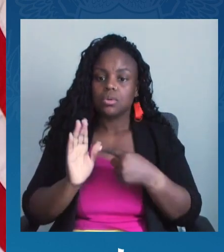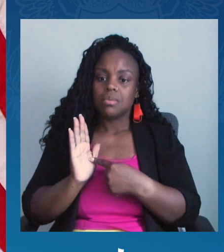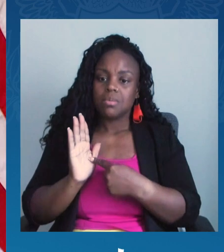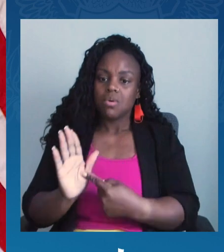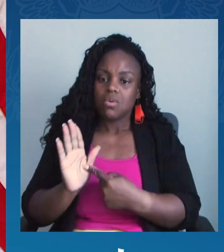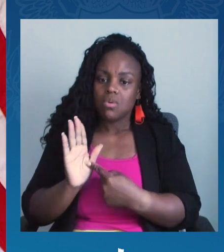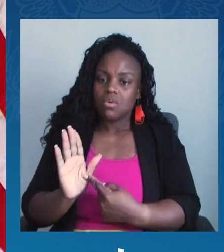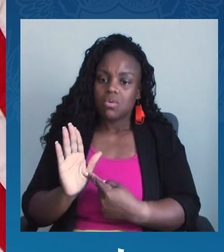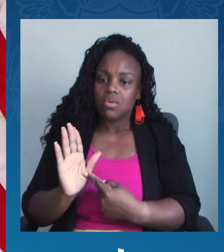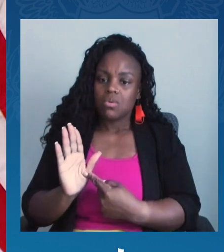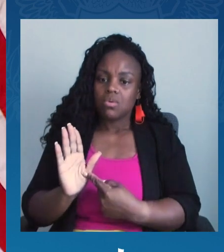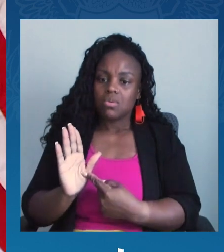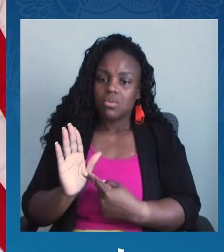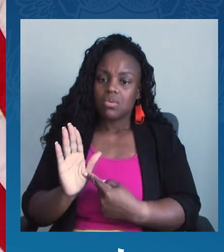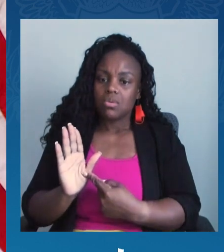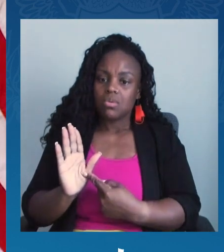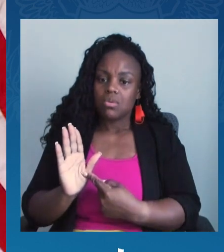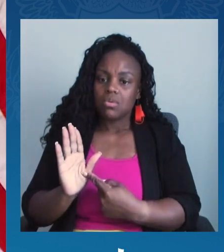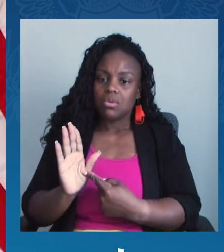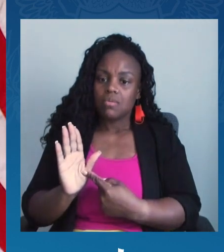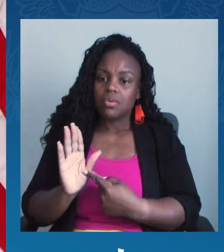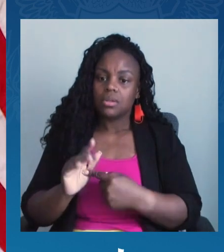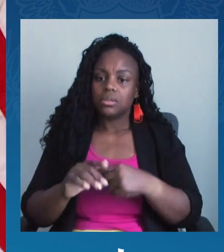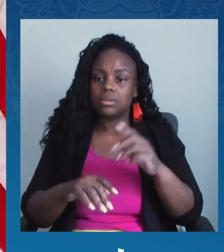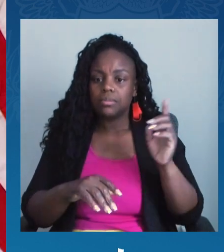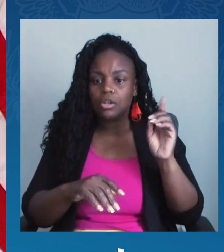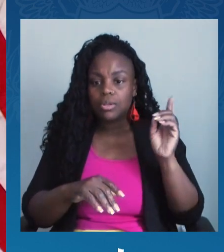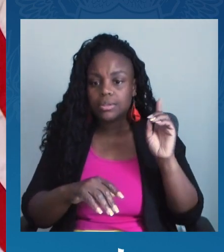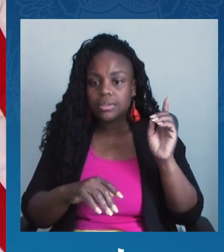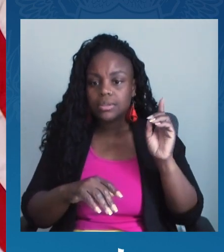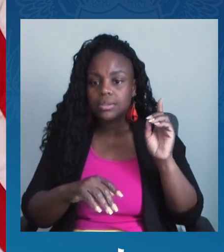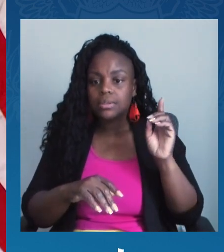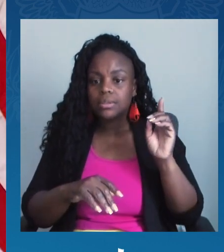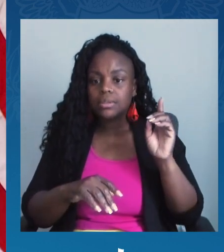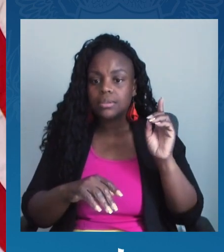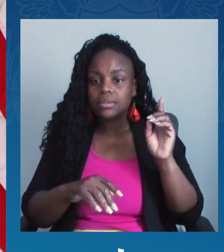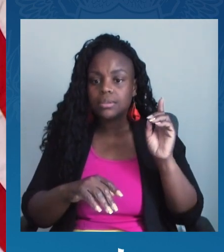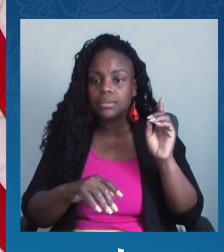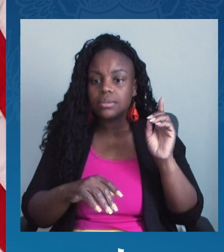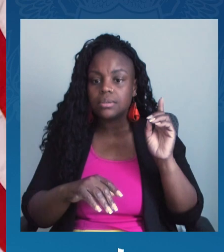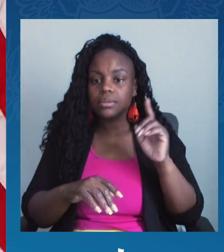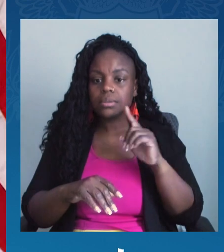Of a democracy. Flawed, though we may be imperfect, though we may be.